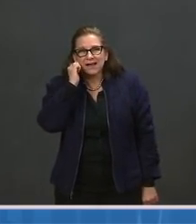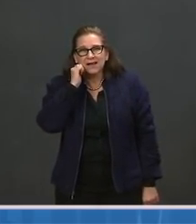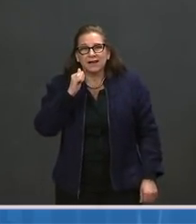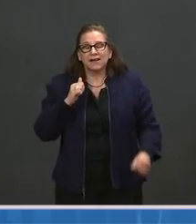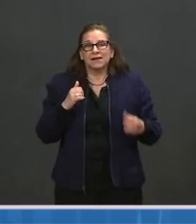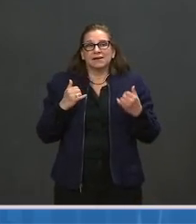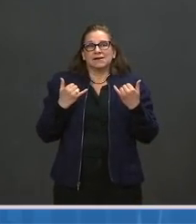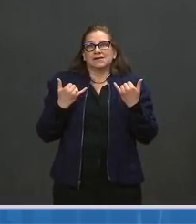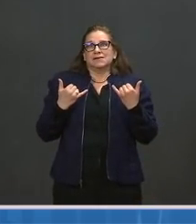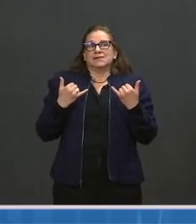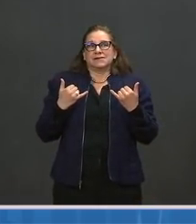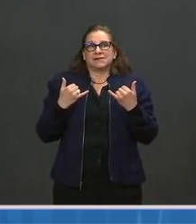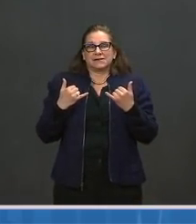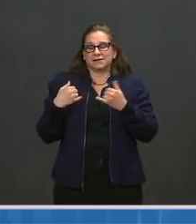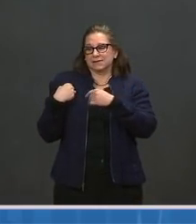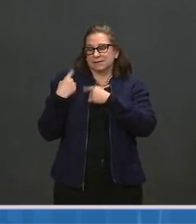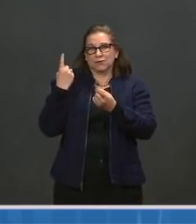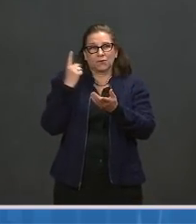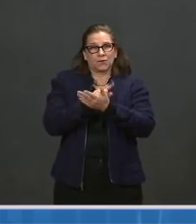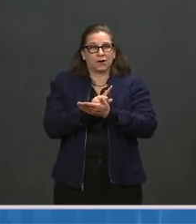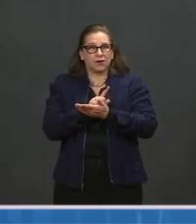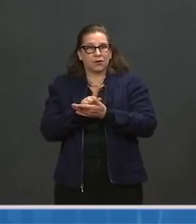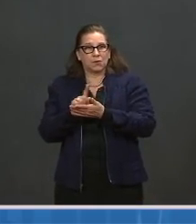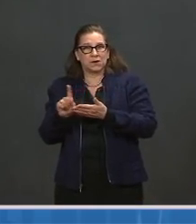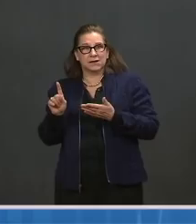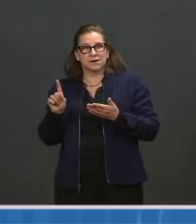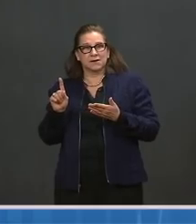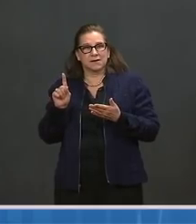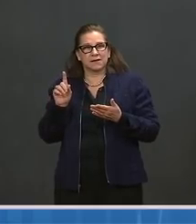hovering around 4,500 to 5,000 admissions per day.